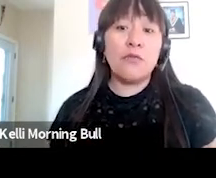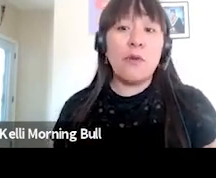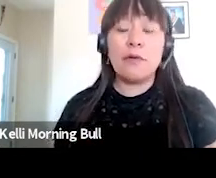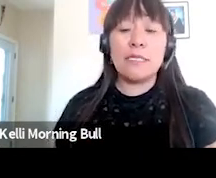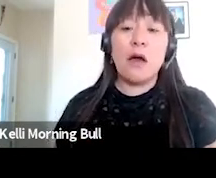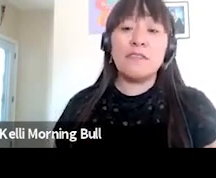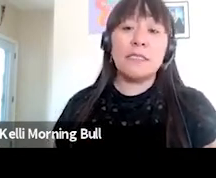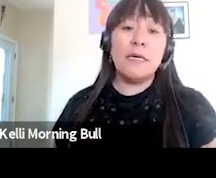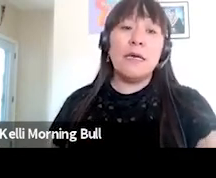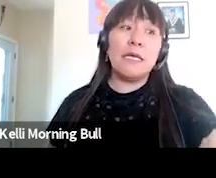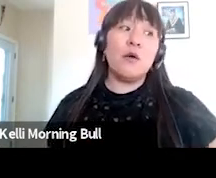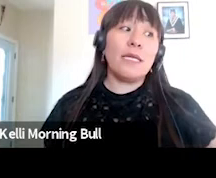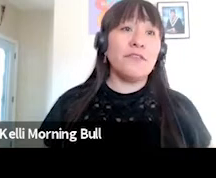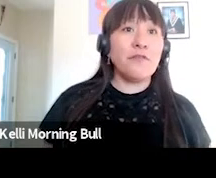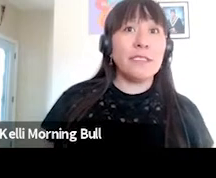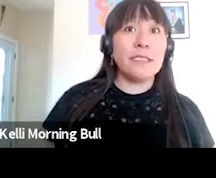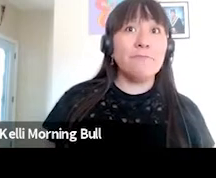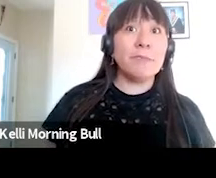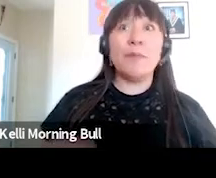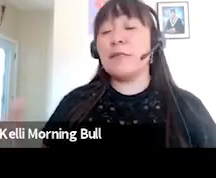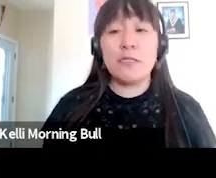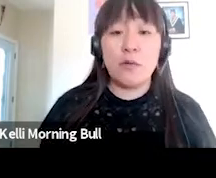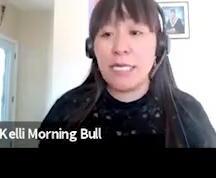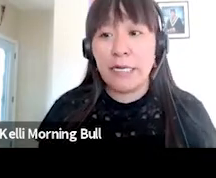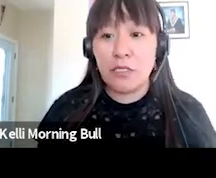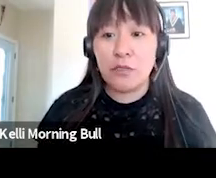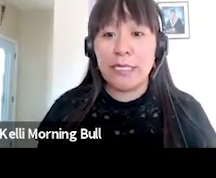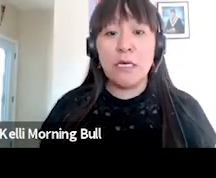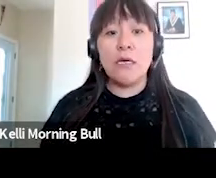throughout. It's often you know, a different, somebody else is always telling our stories. So,